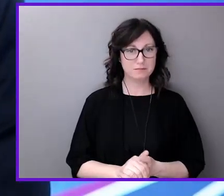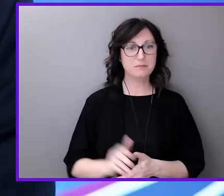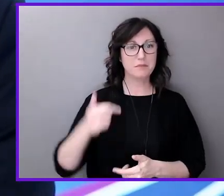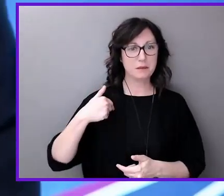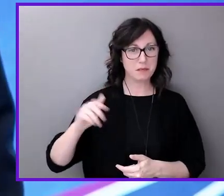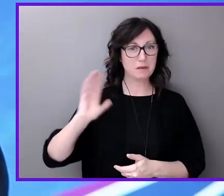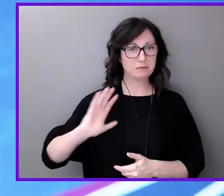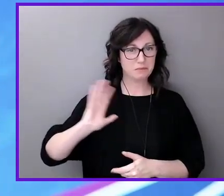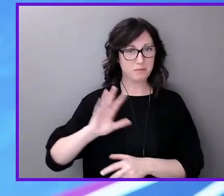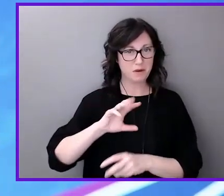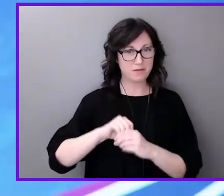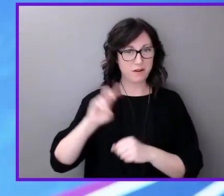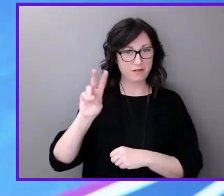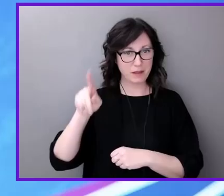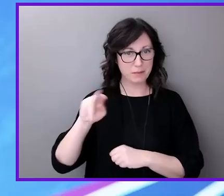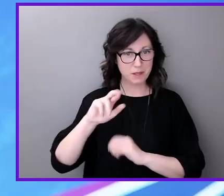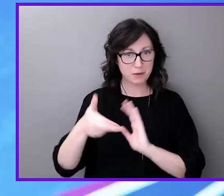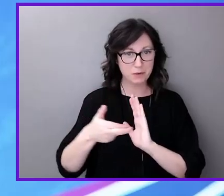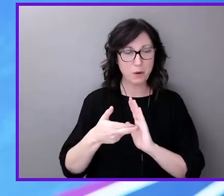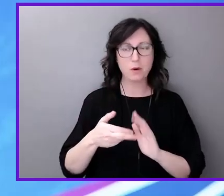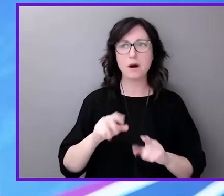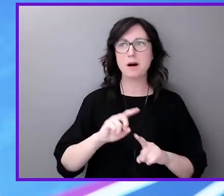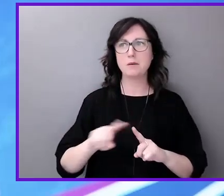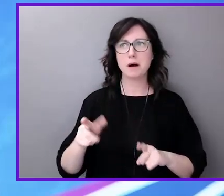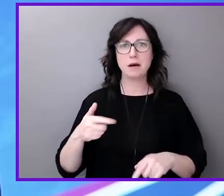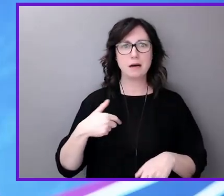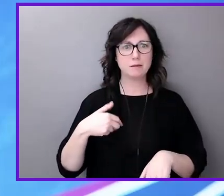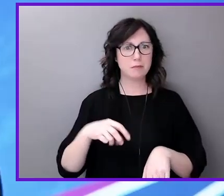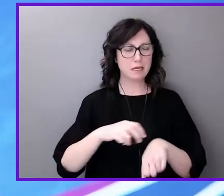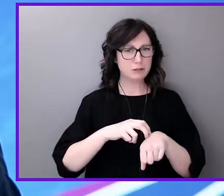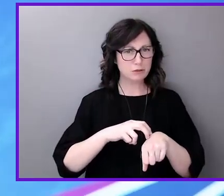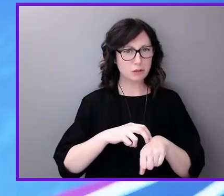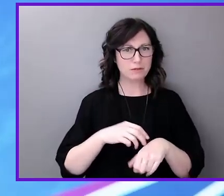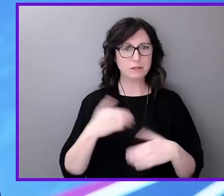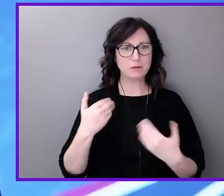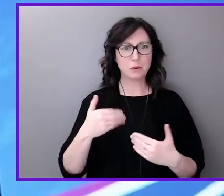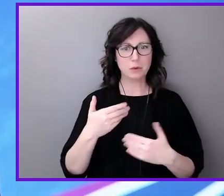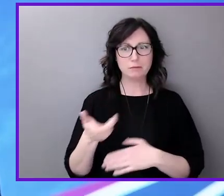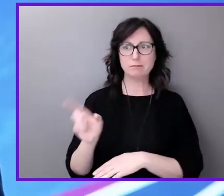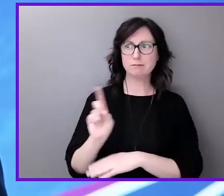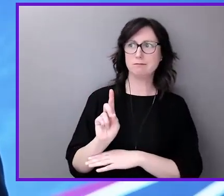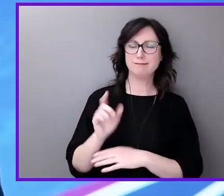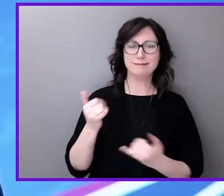I was very nervous to have an annual public meeting today, but it’s always a pleasure, especially right now.